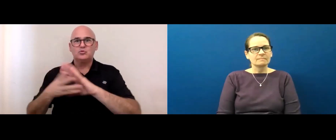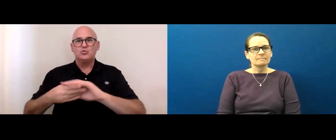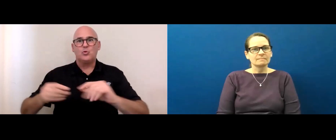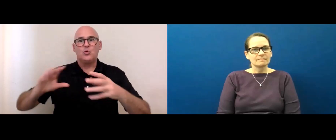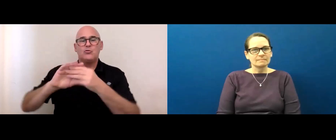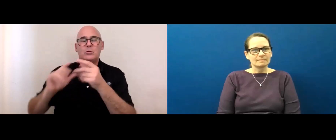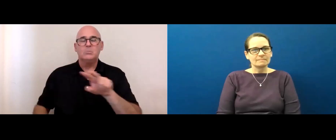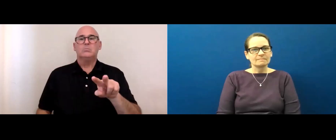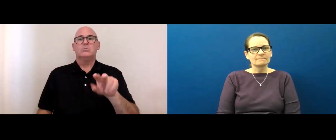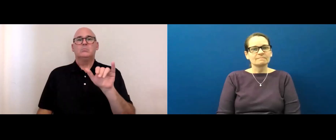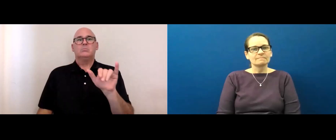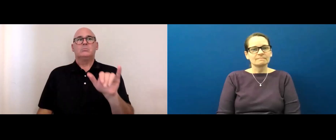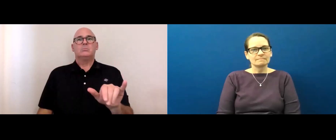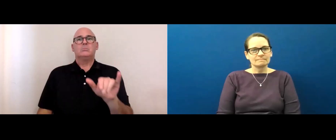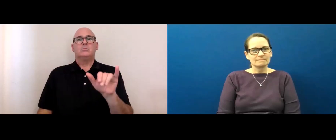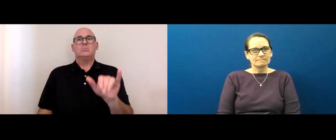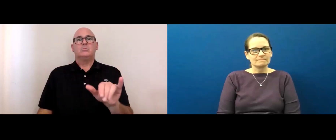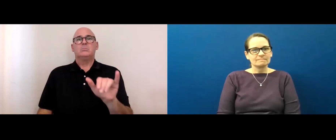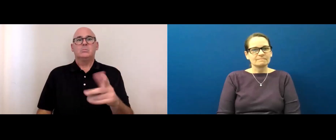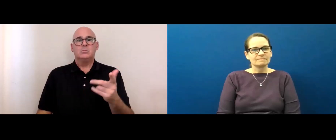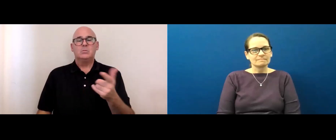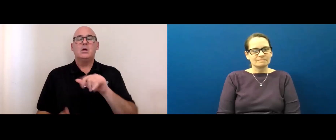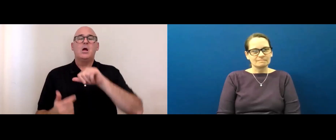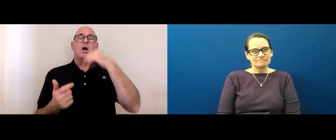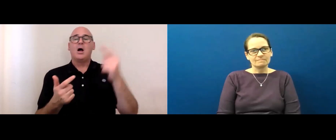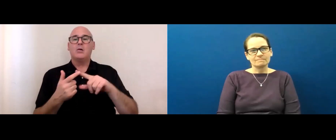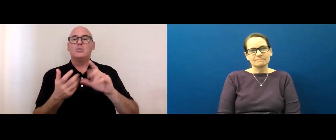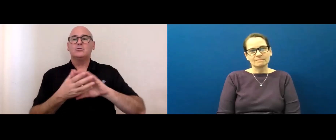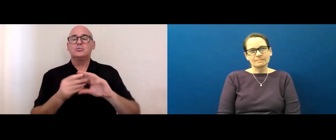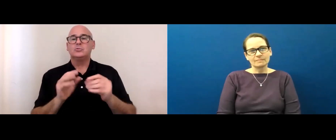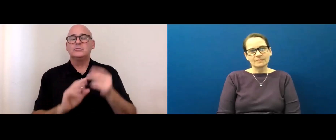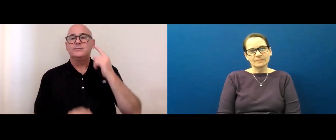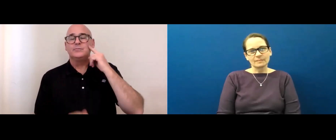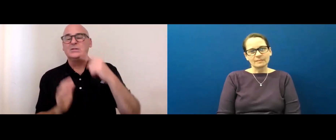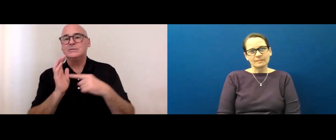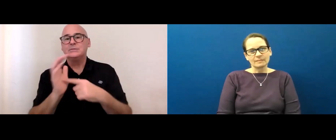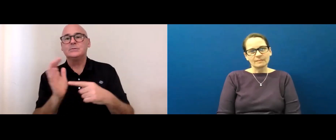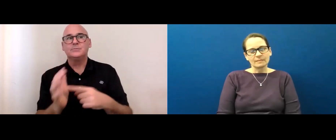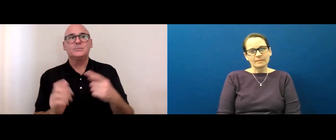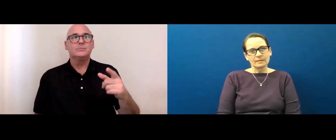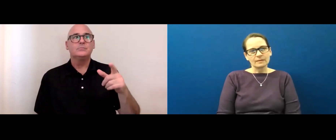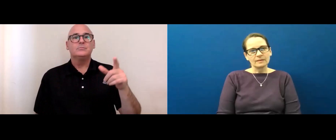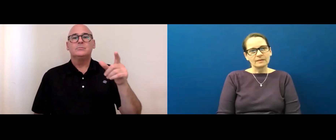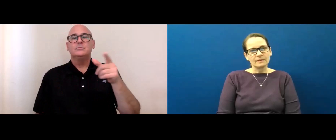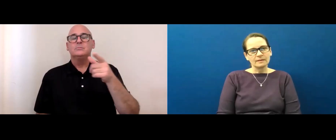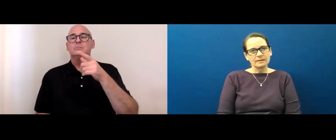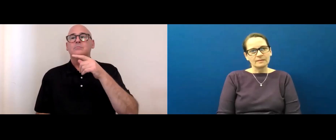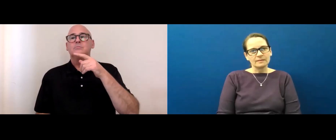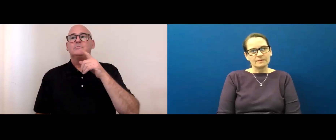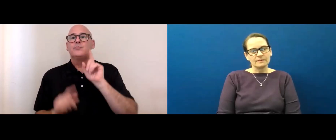and so you tell this story to hear in person or another story for example